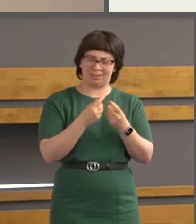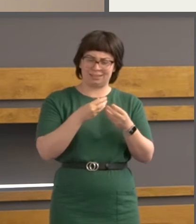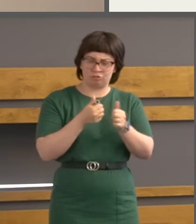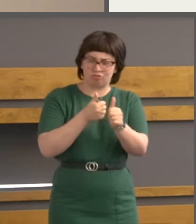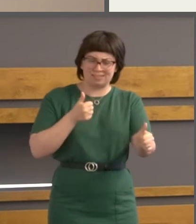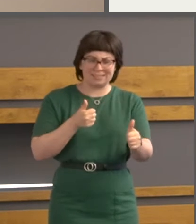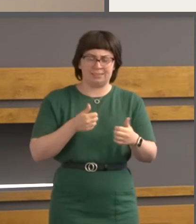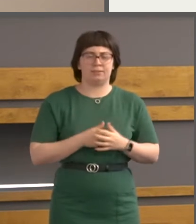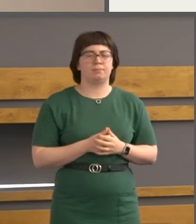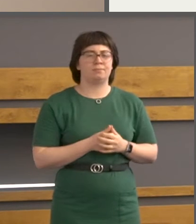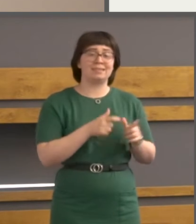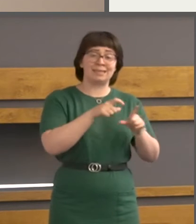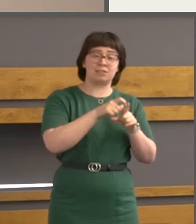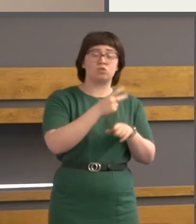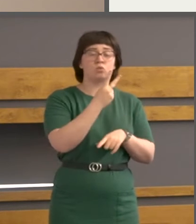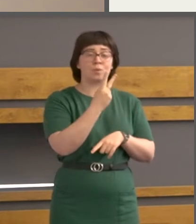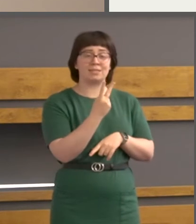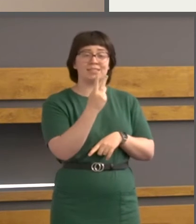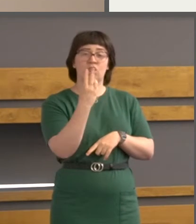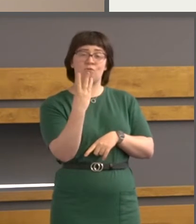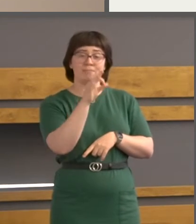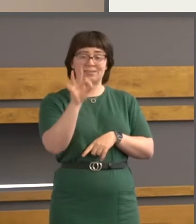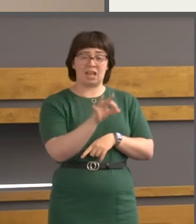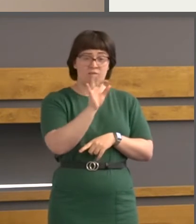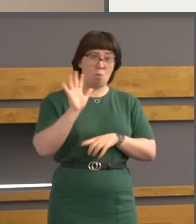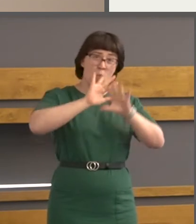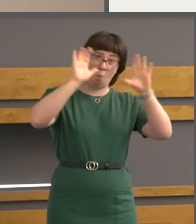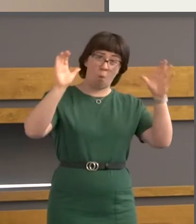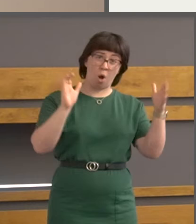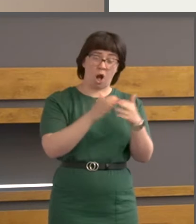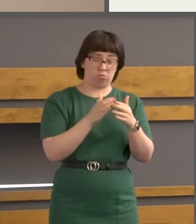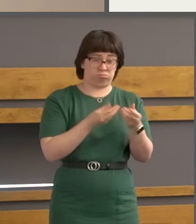held 23% of the world's economy, and then after negative 2%.